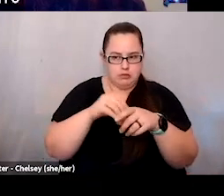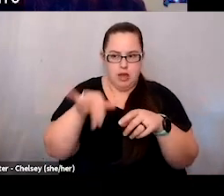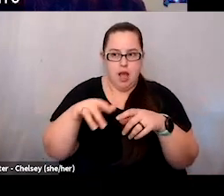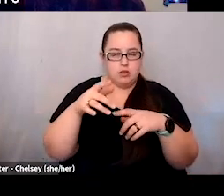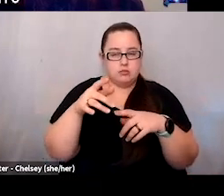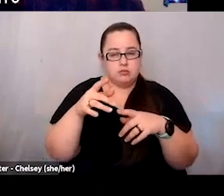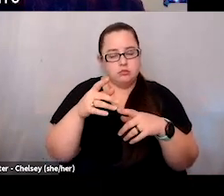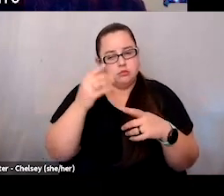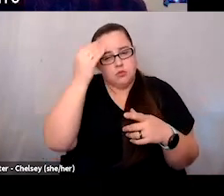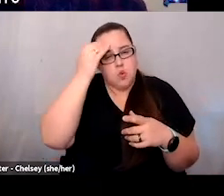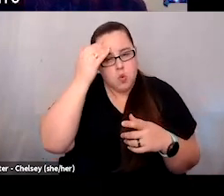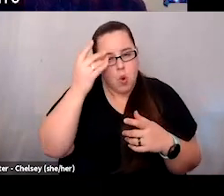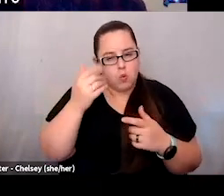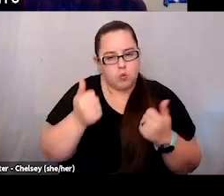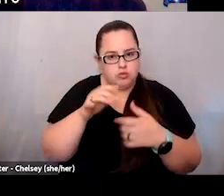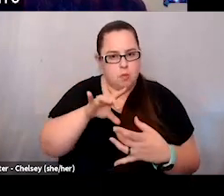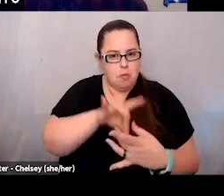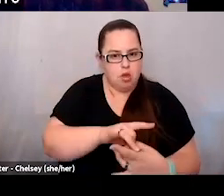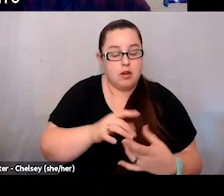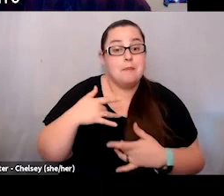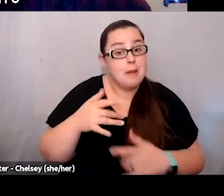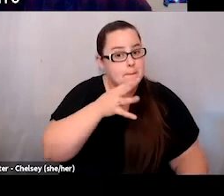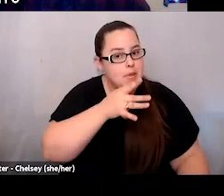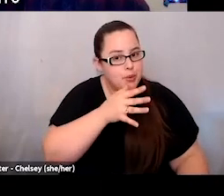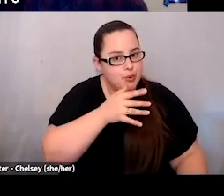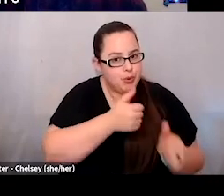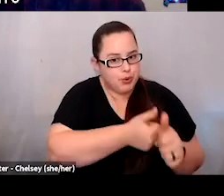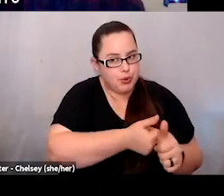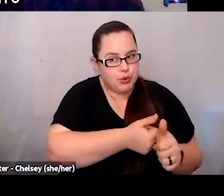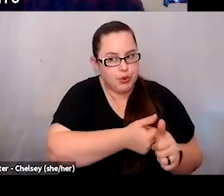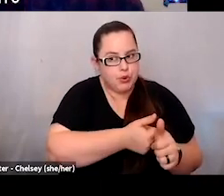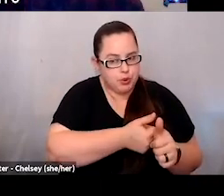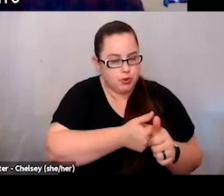to. It's typically your mother's clan. Kinship relationships were typically